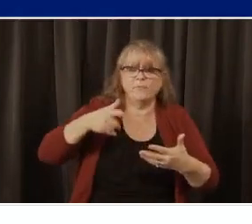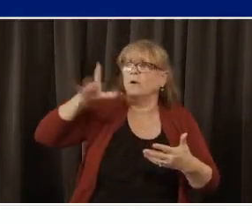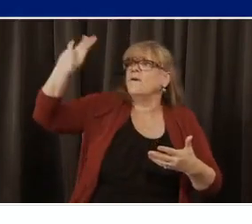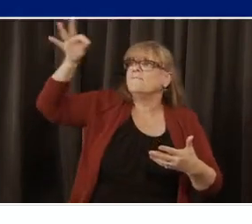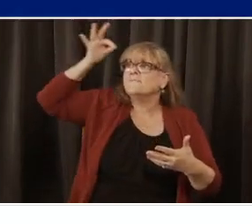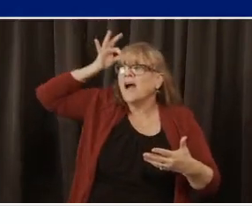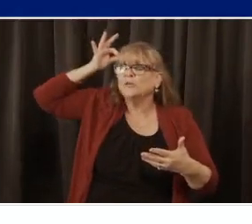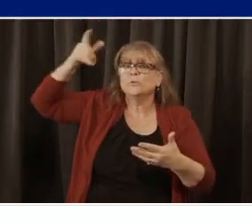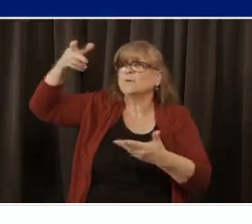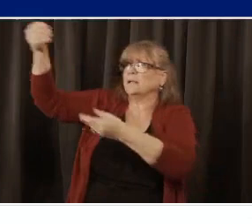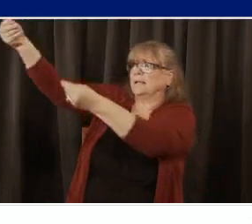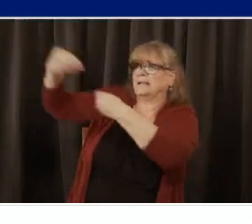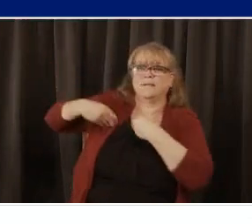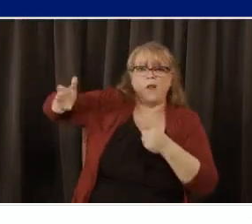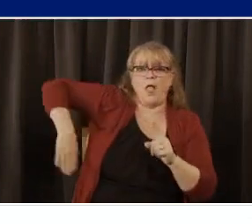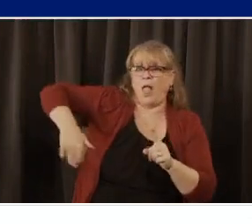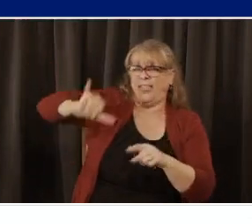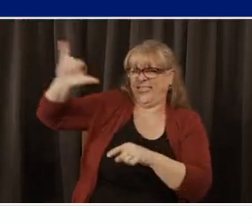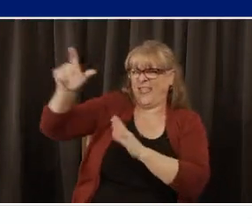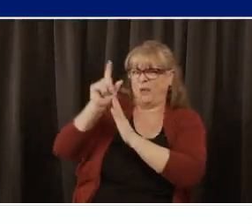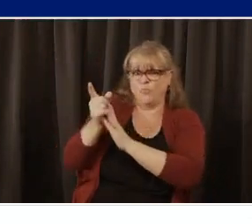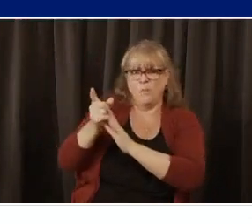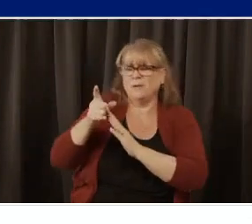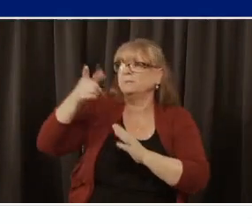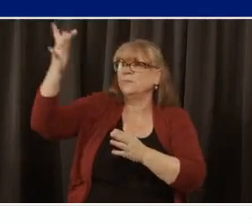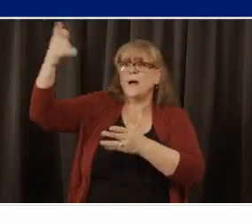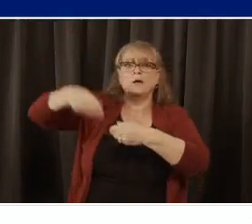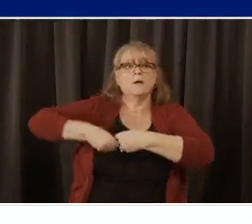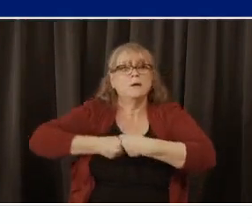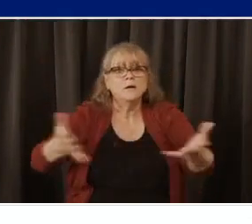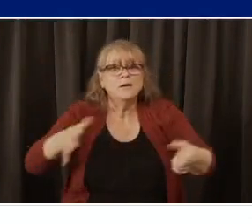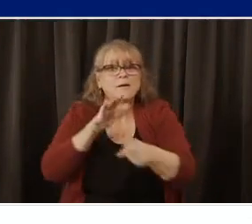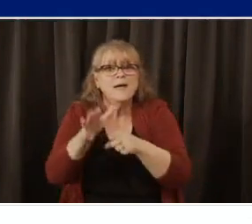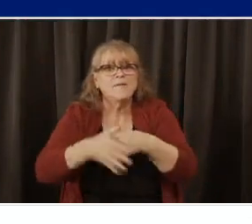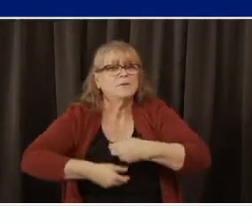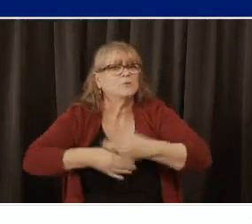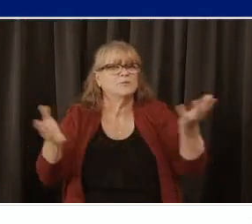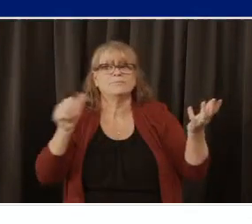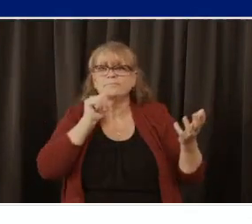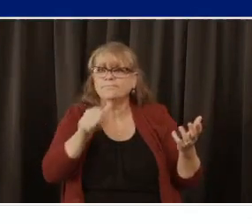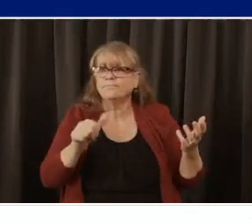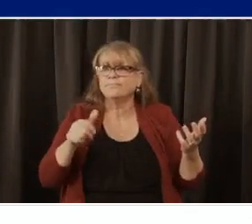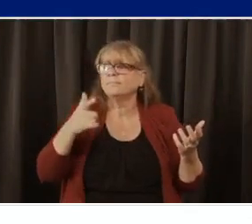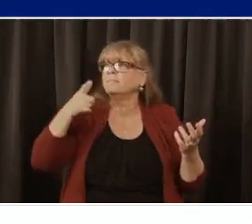that each state was going to be responsible for finding our own supplies to meet the needs of